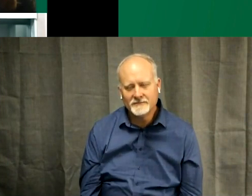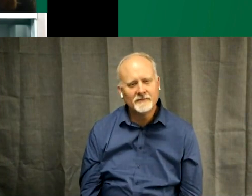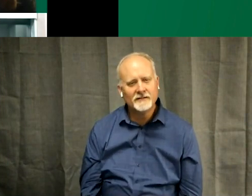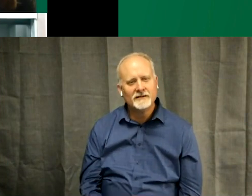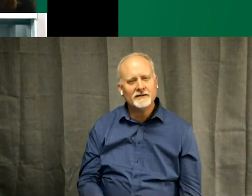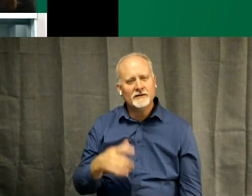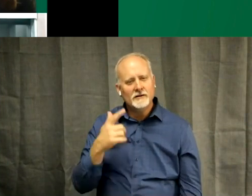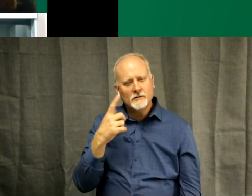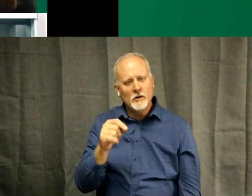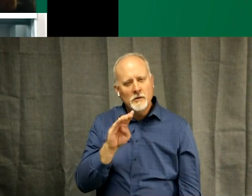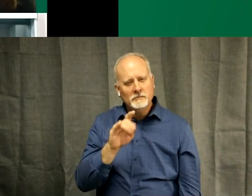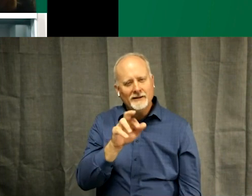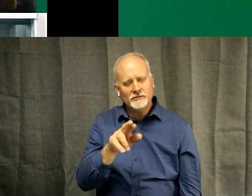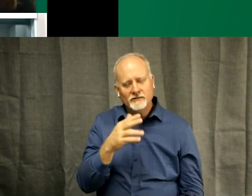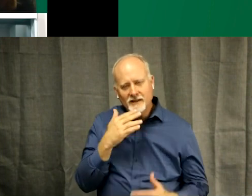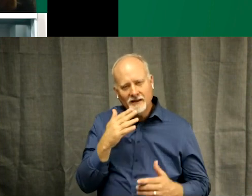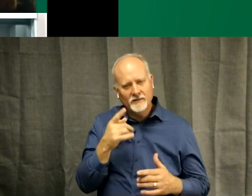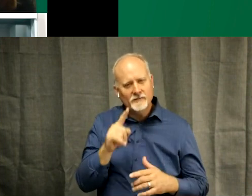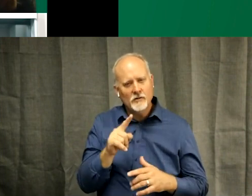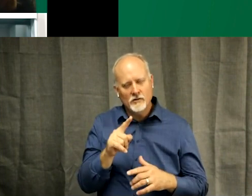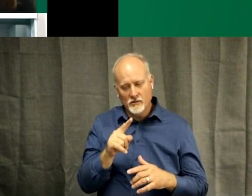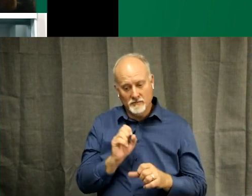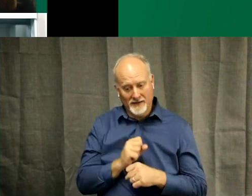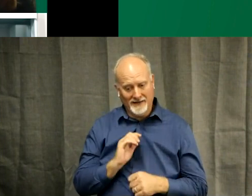for attending and thank you for making the campus community healthy and safe